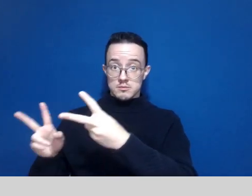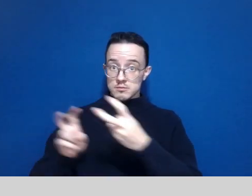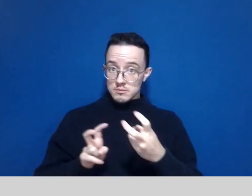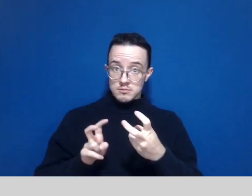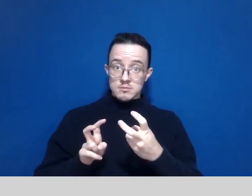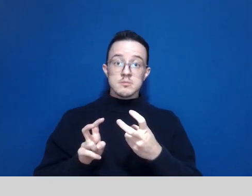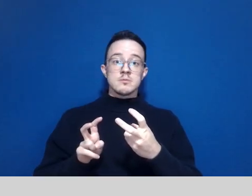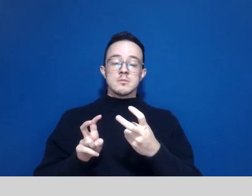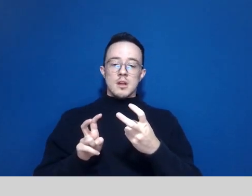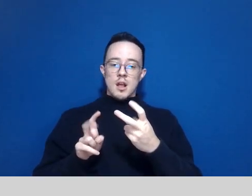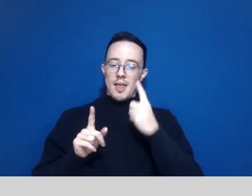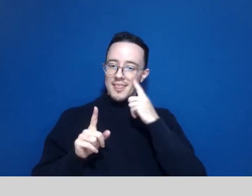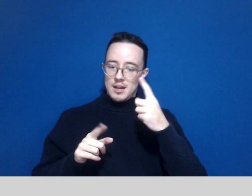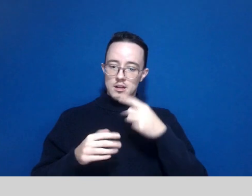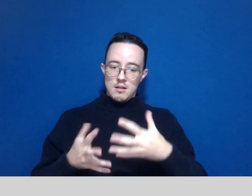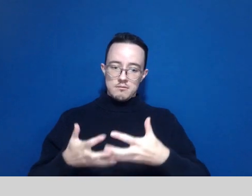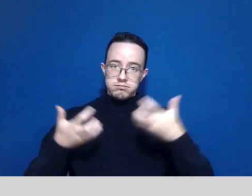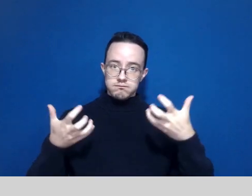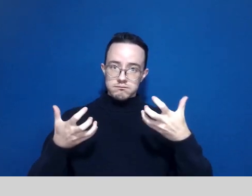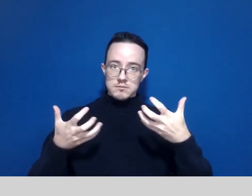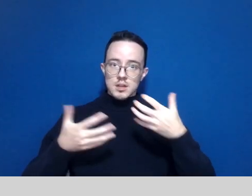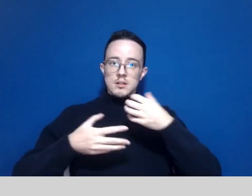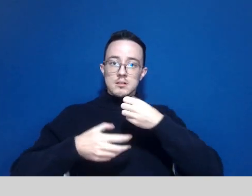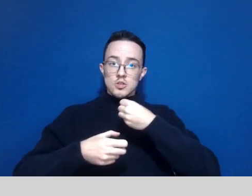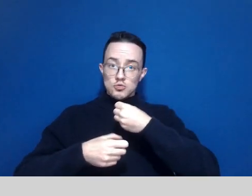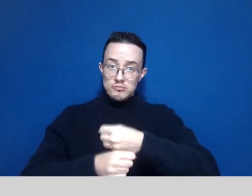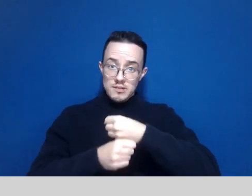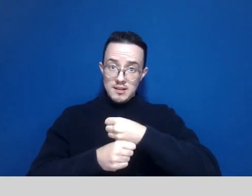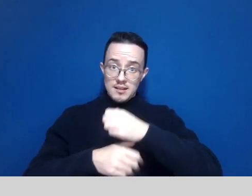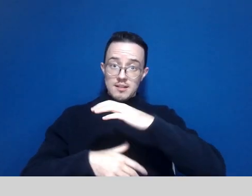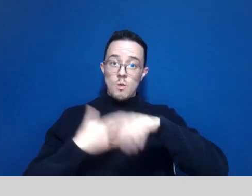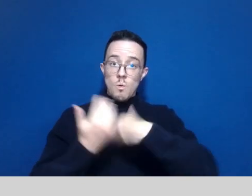and creating all of the markers, alternatives,